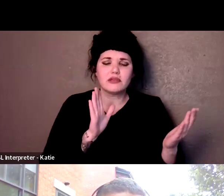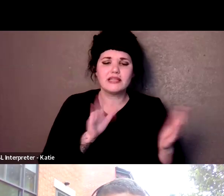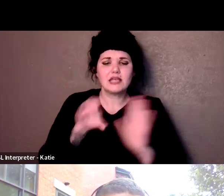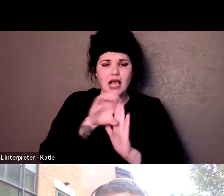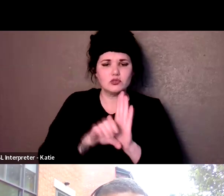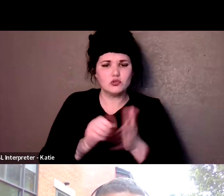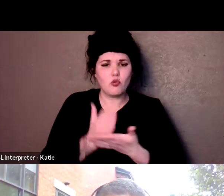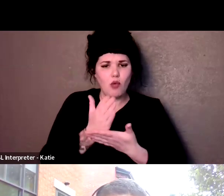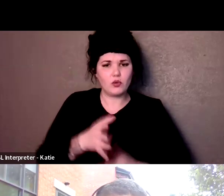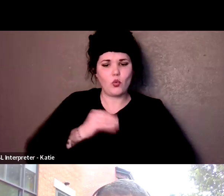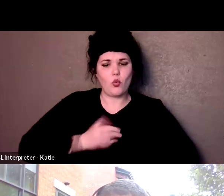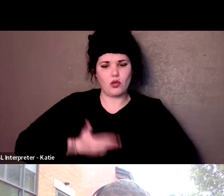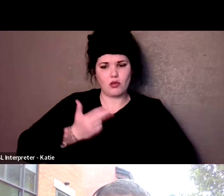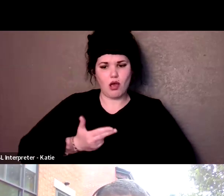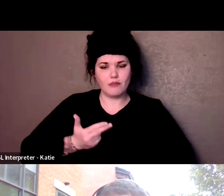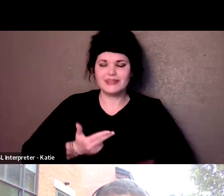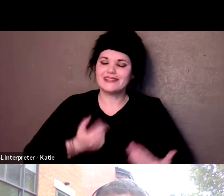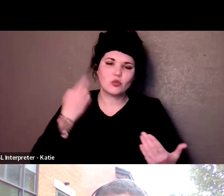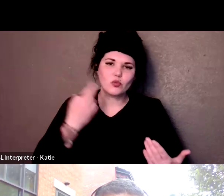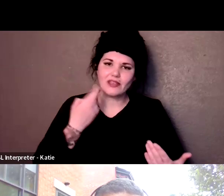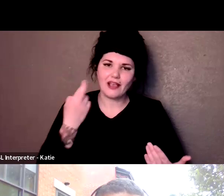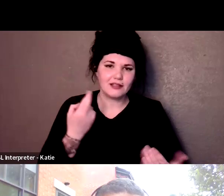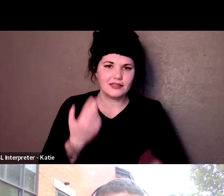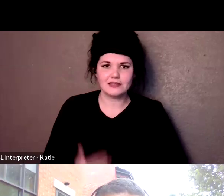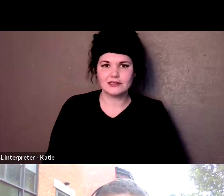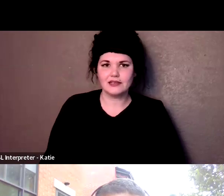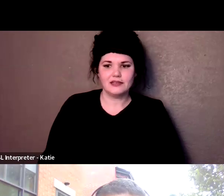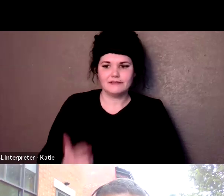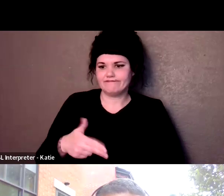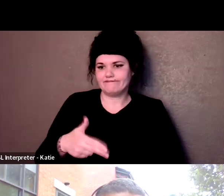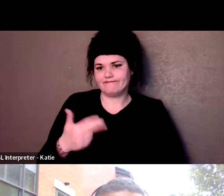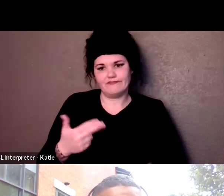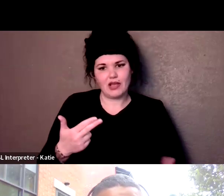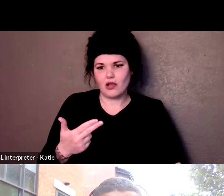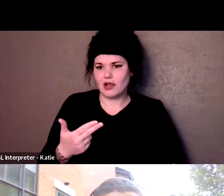is to get a firearm, is just the easiest way to do it, and that the more access you have to it,